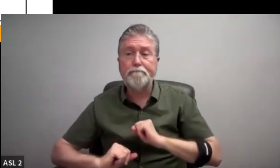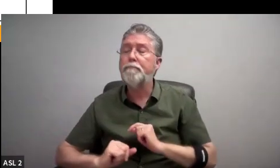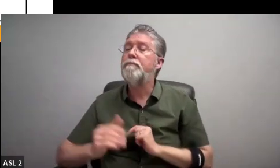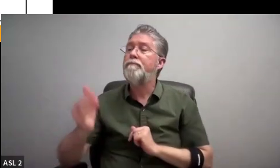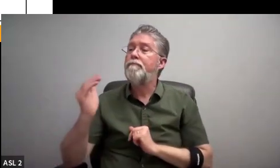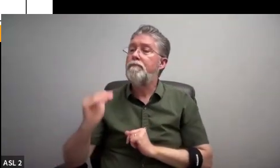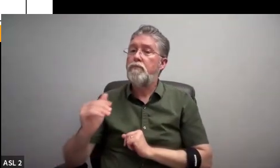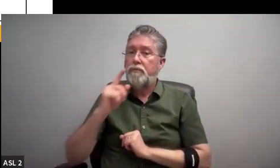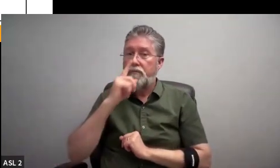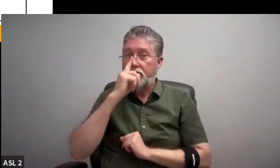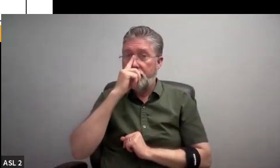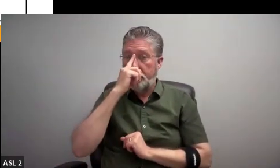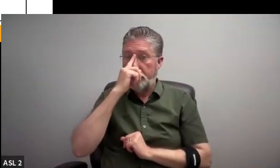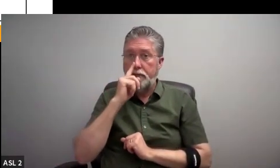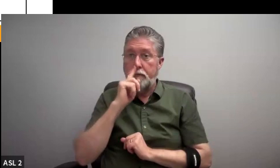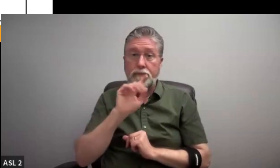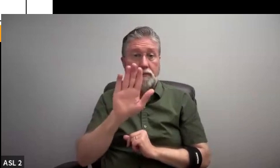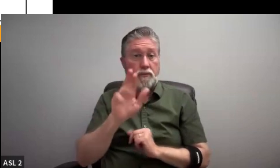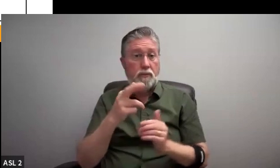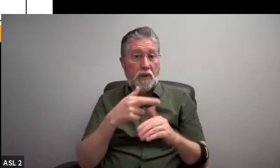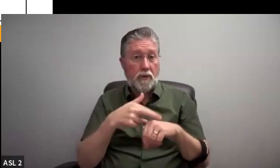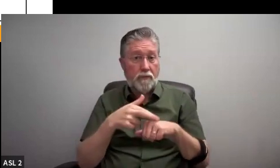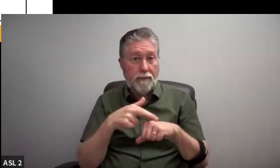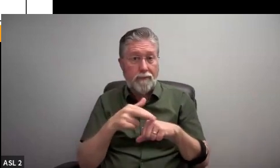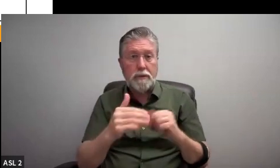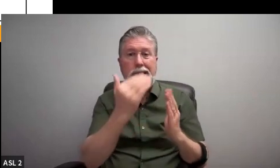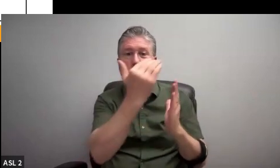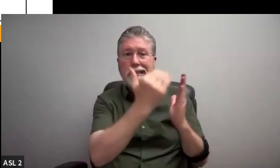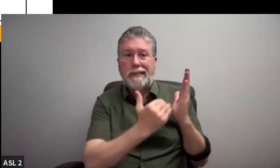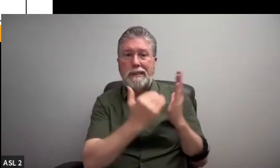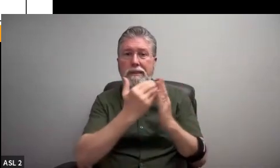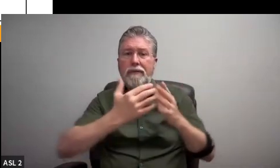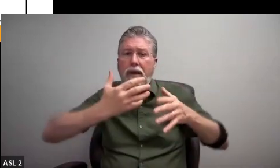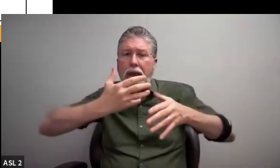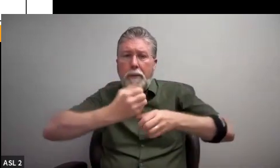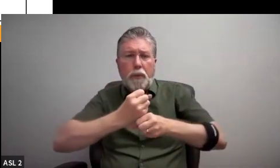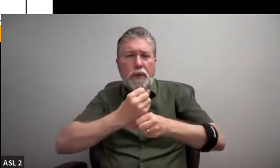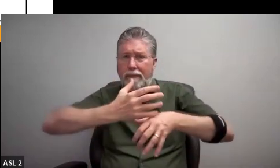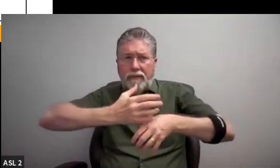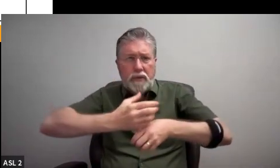For your reference, this slide provides a list of the acronyms and abbreviations commonly